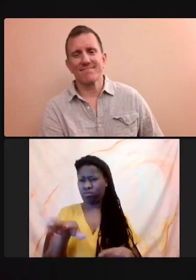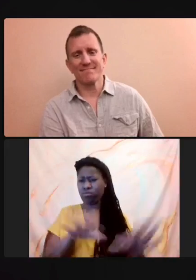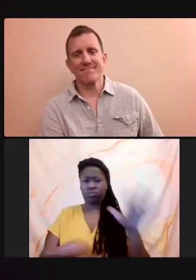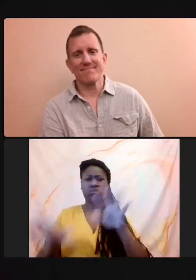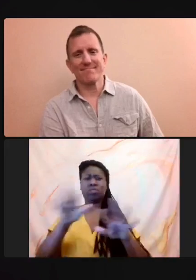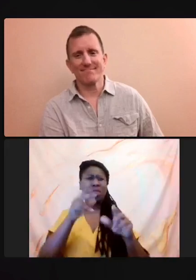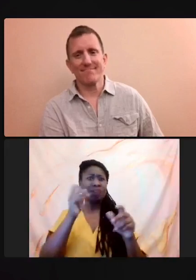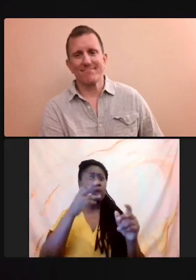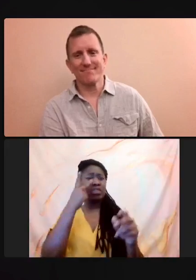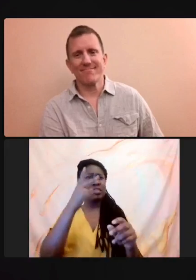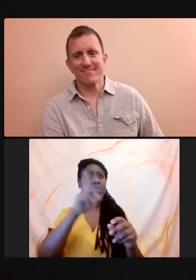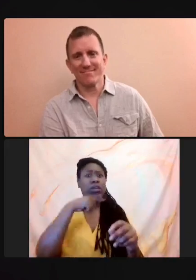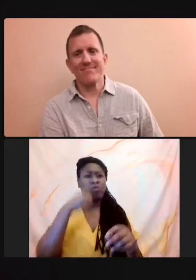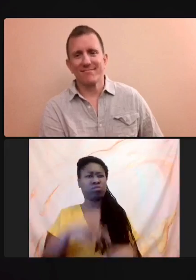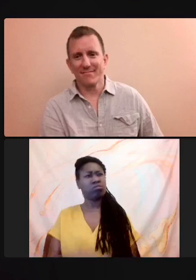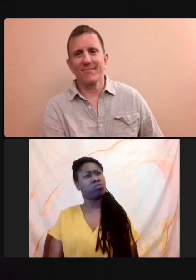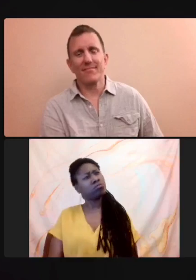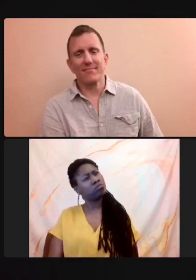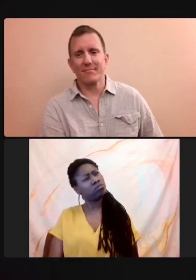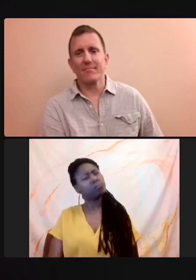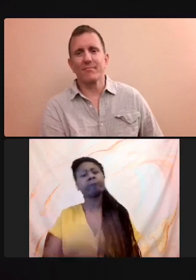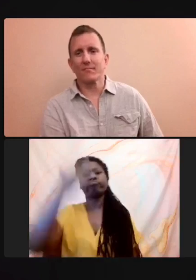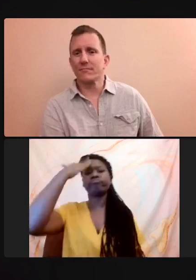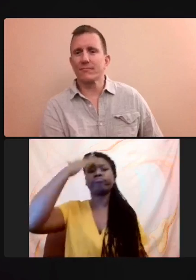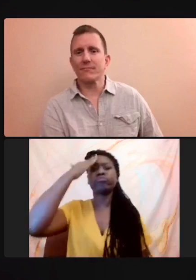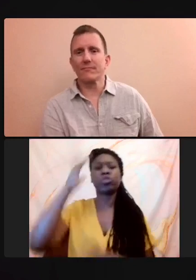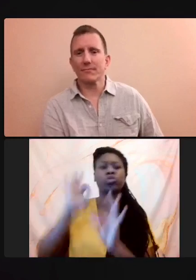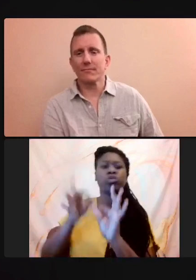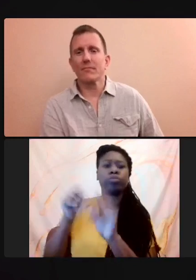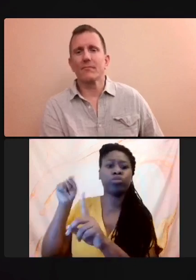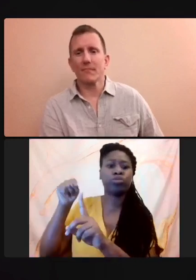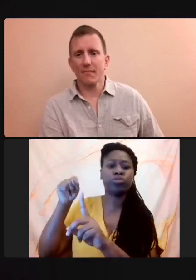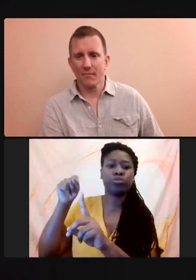you know, as I'm signing and I'm realizing sometimes, you know, people will,